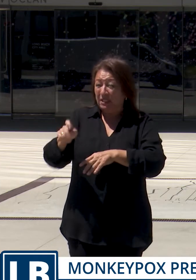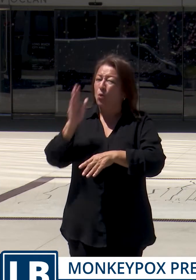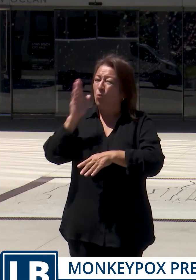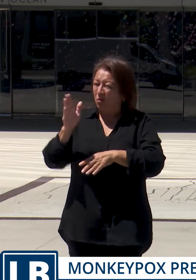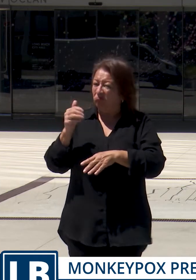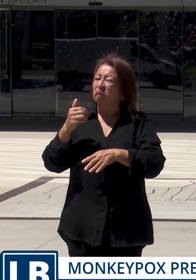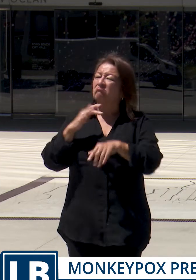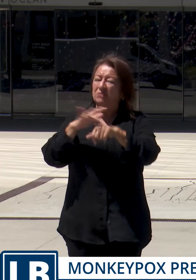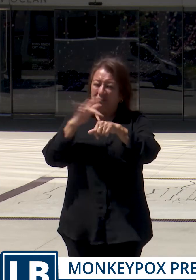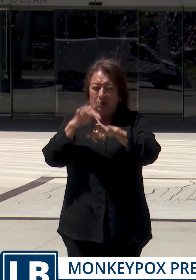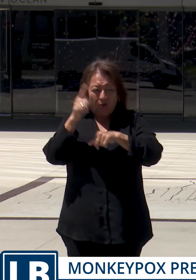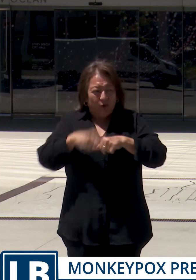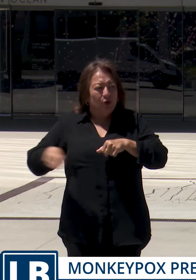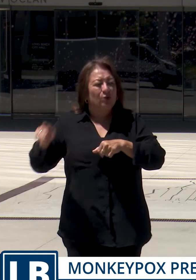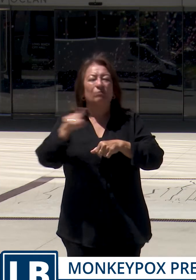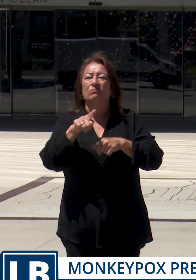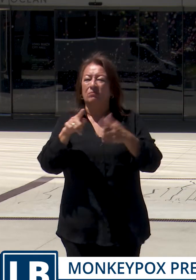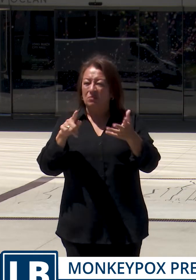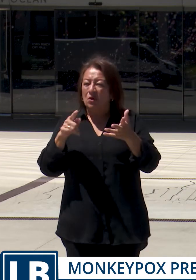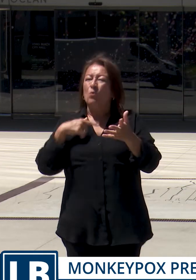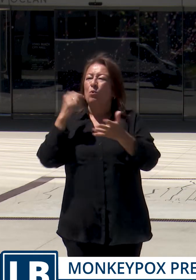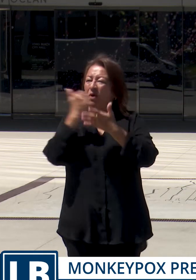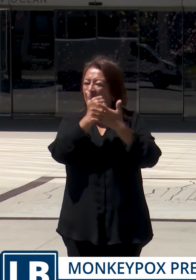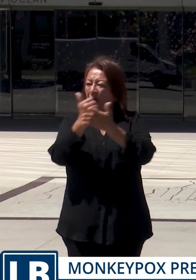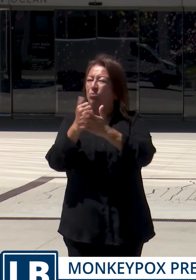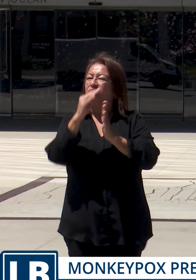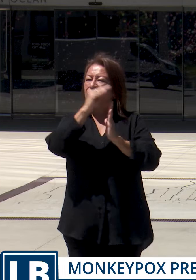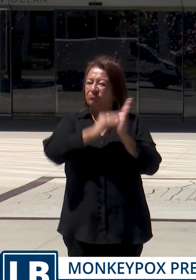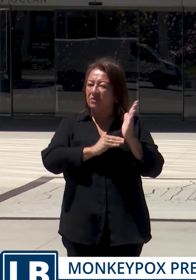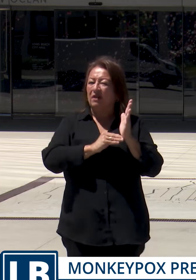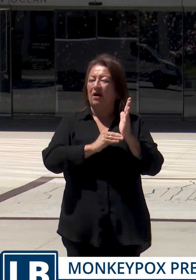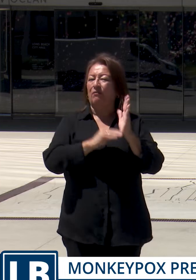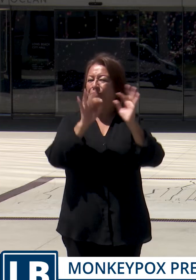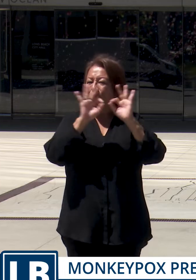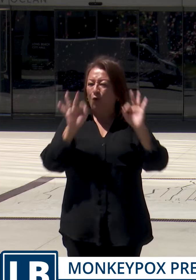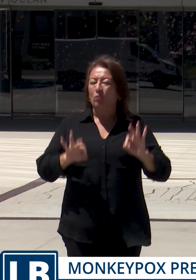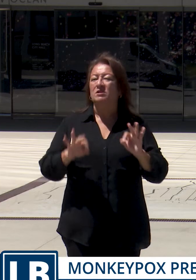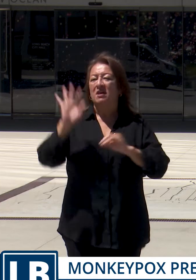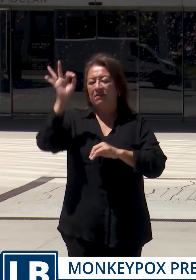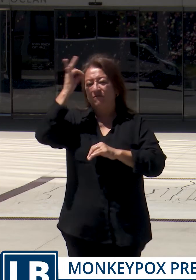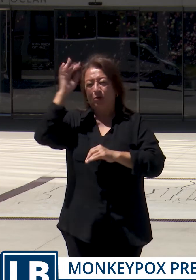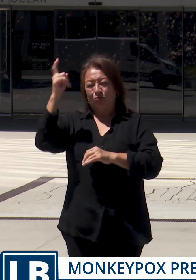in place we've you know will help with filling out the forms the federal government and the state is